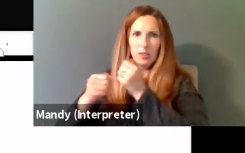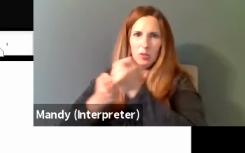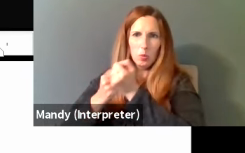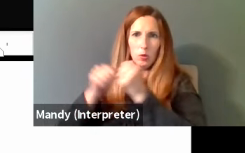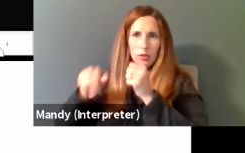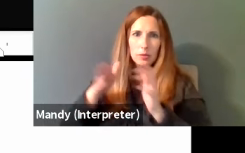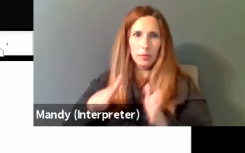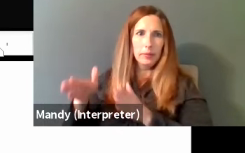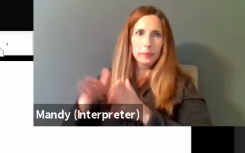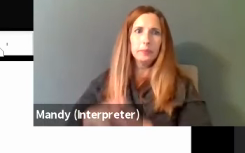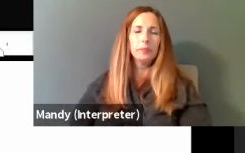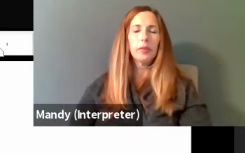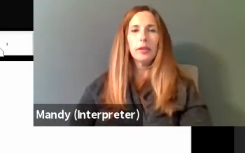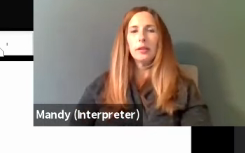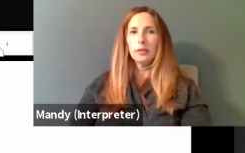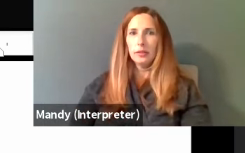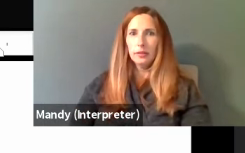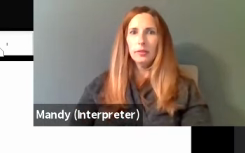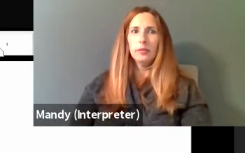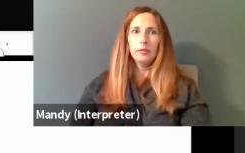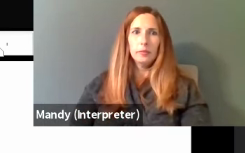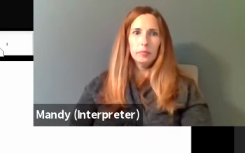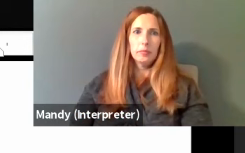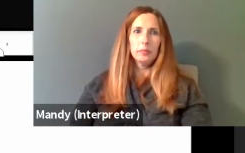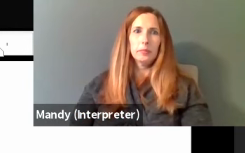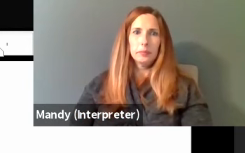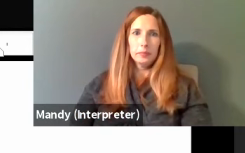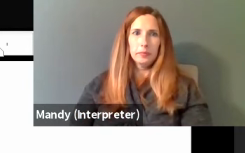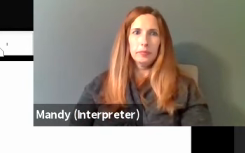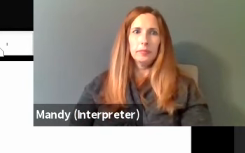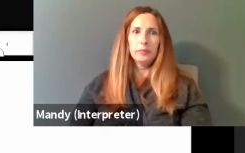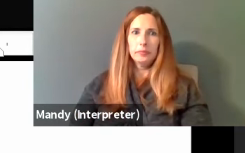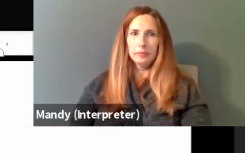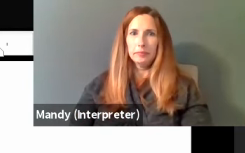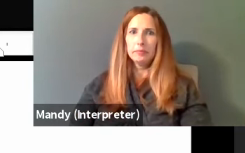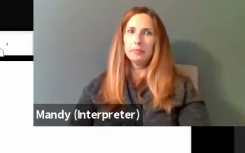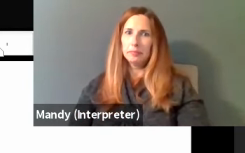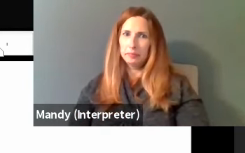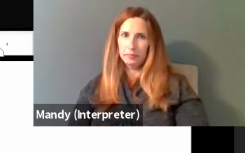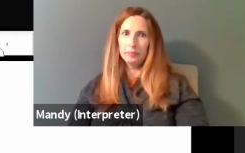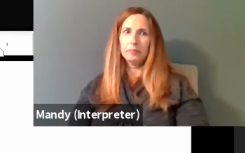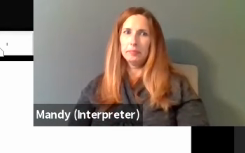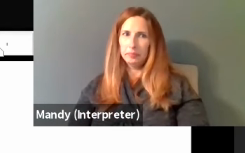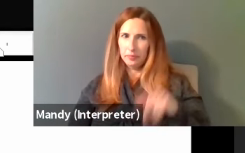So I am going to actually take this little statement and stick it in the chat.